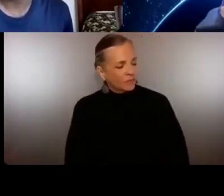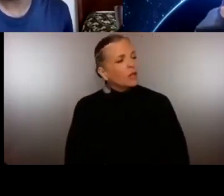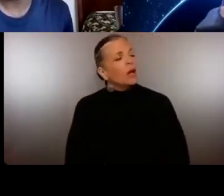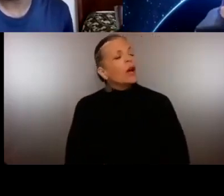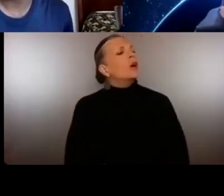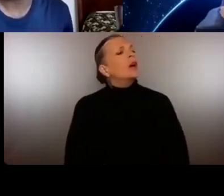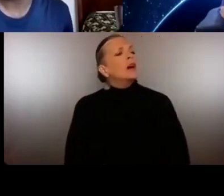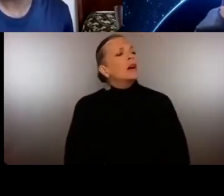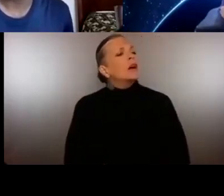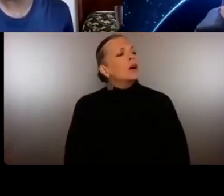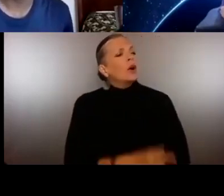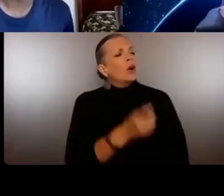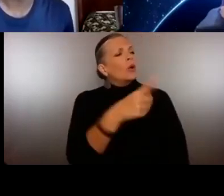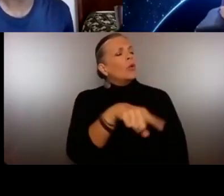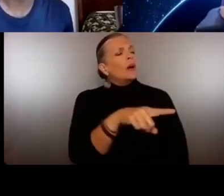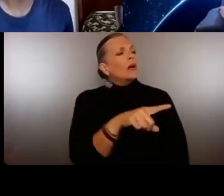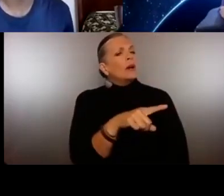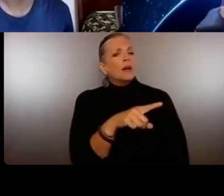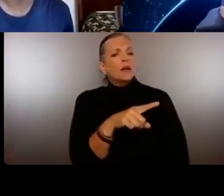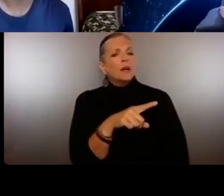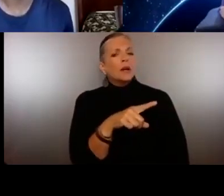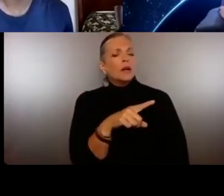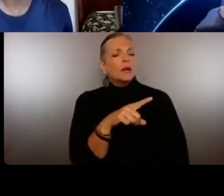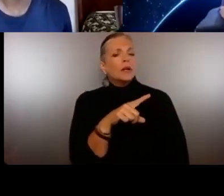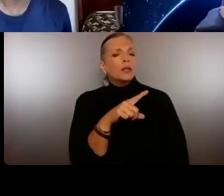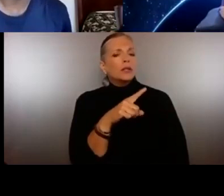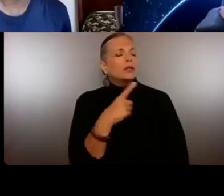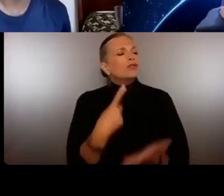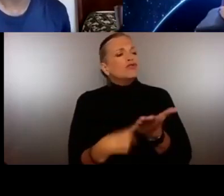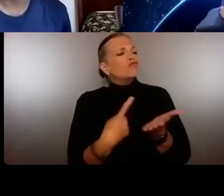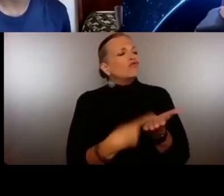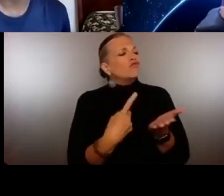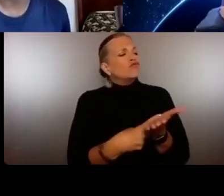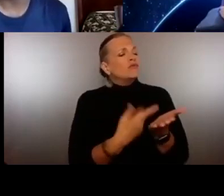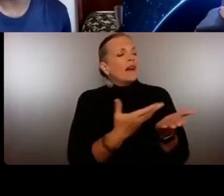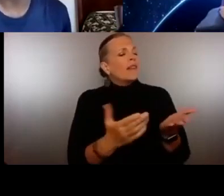discuss around your technology?